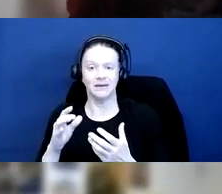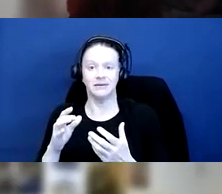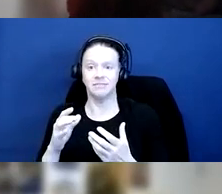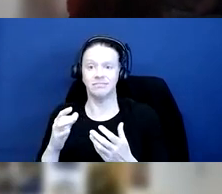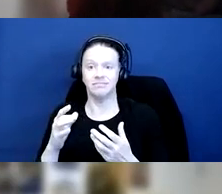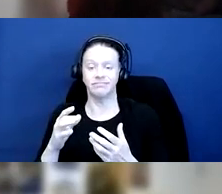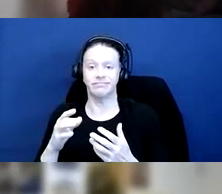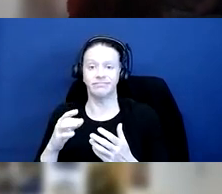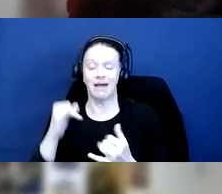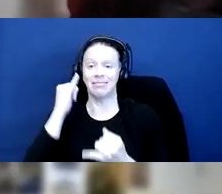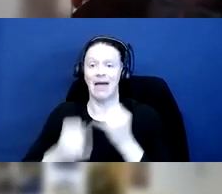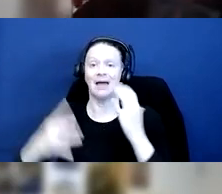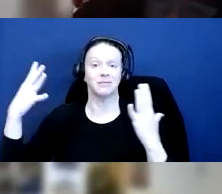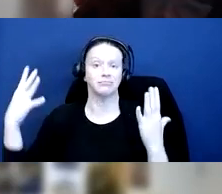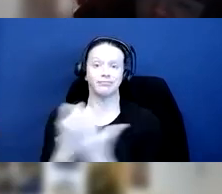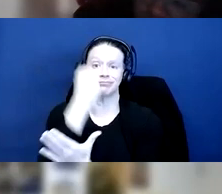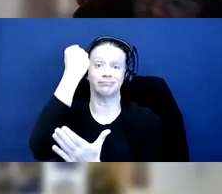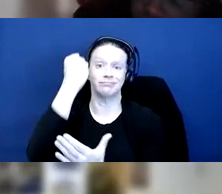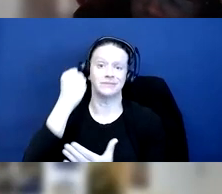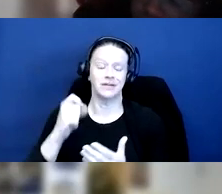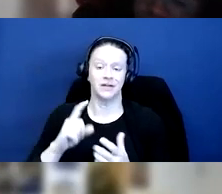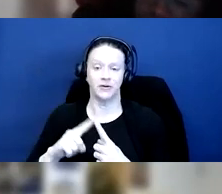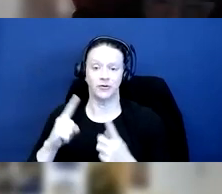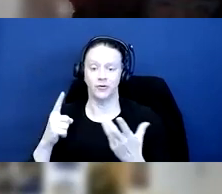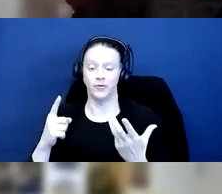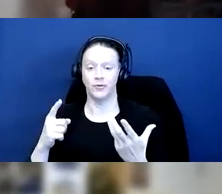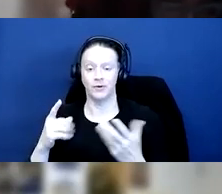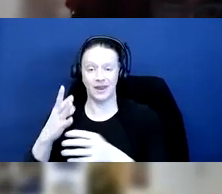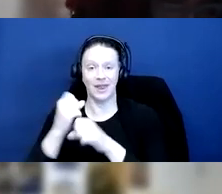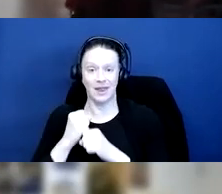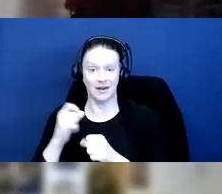the last-minute opportunity to get legislation passed.